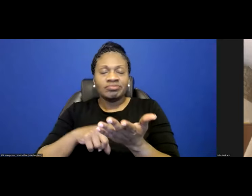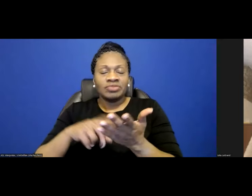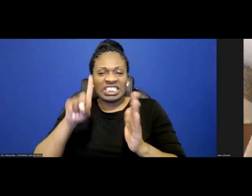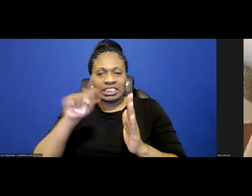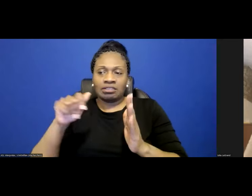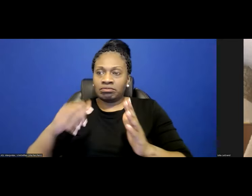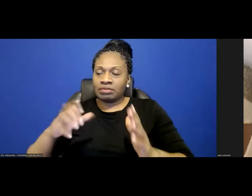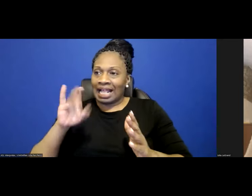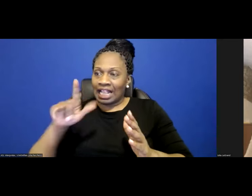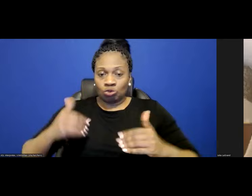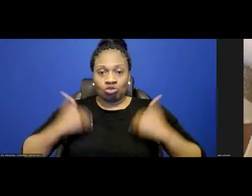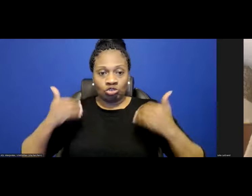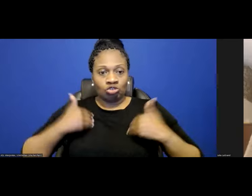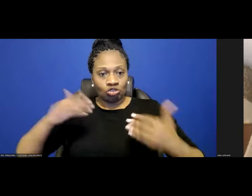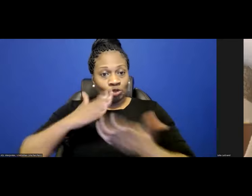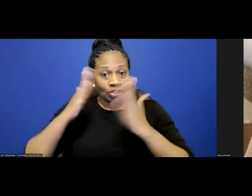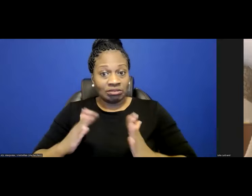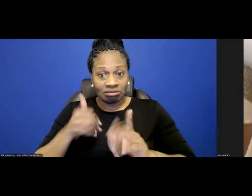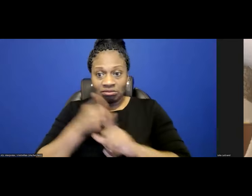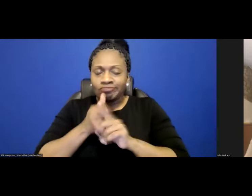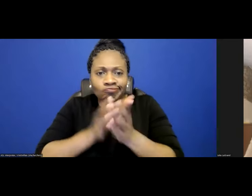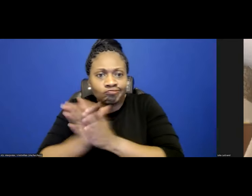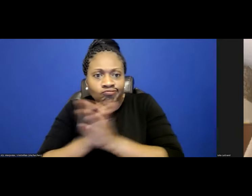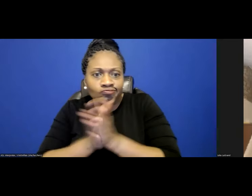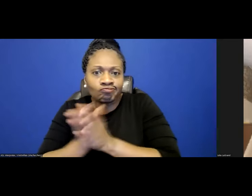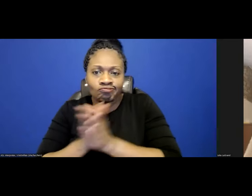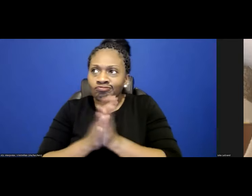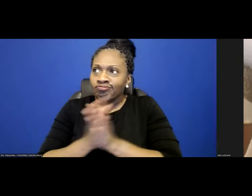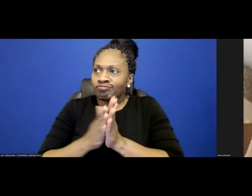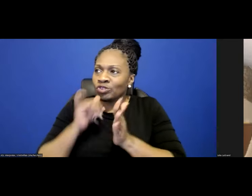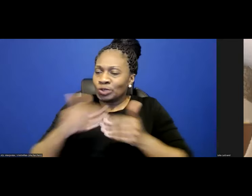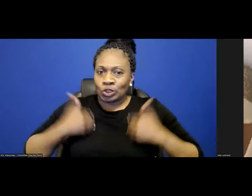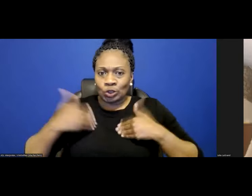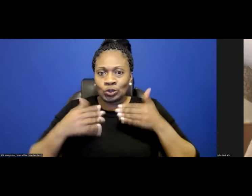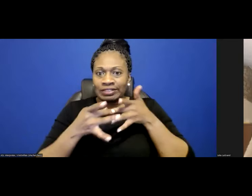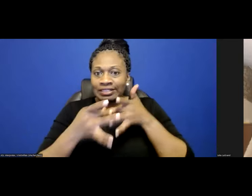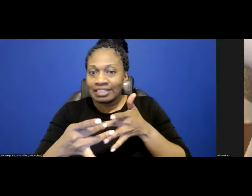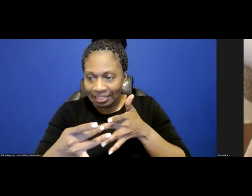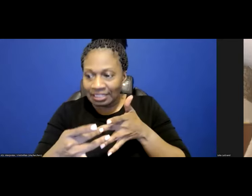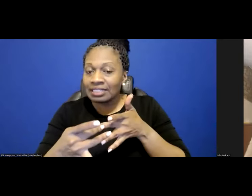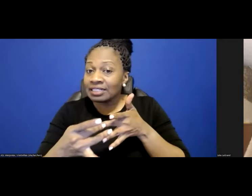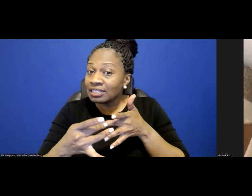And because they are passionate about being youth led, they took the idea of a 17 year old seriously.